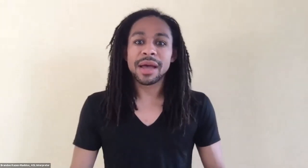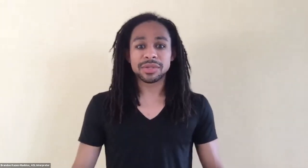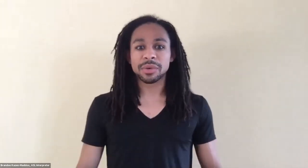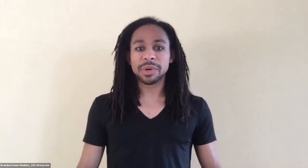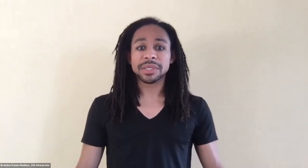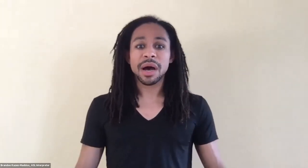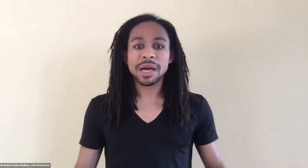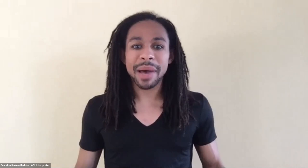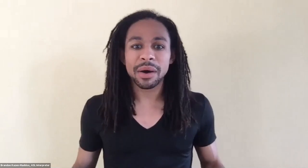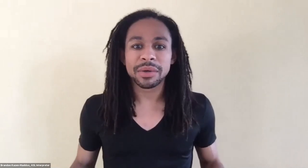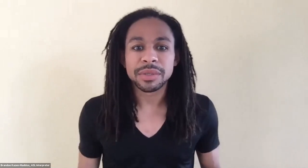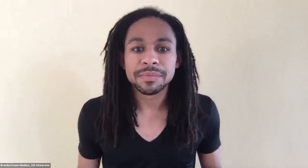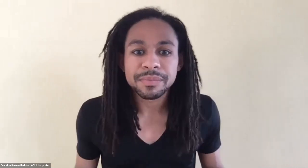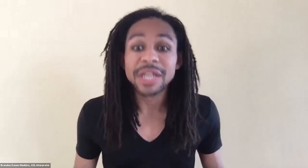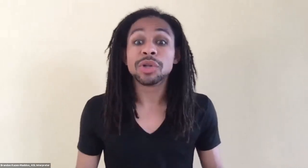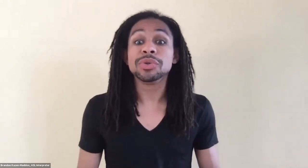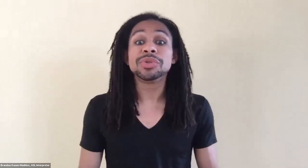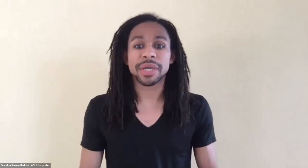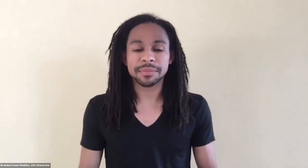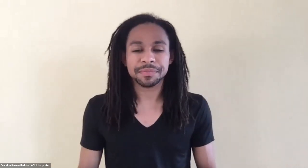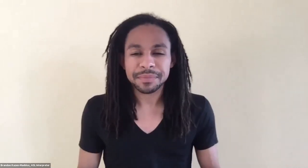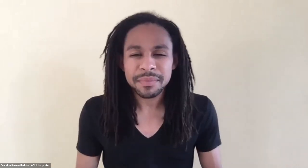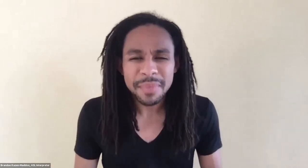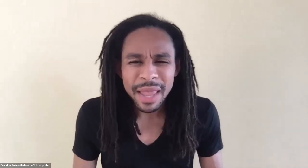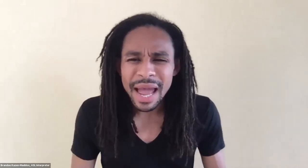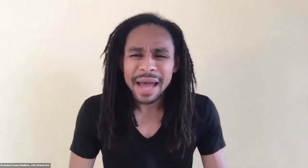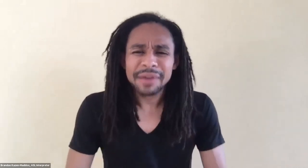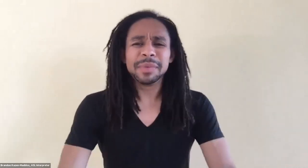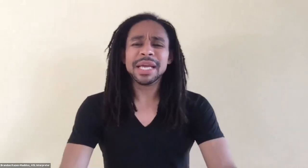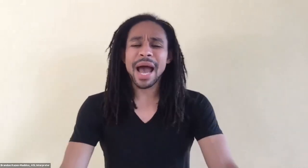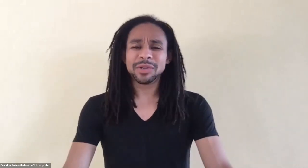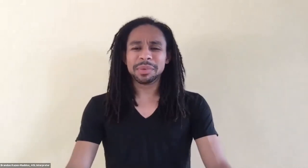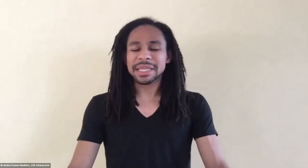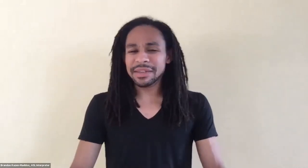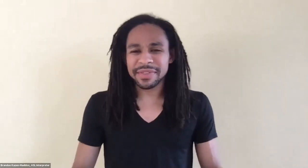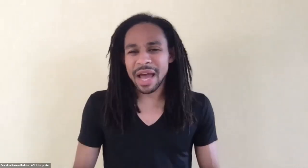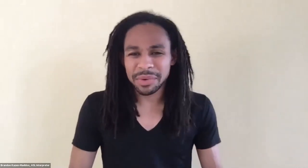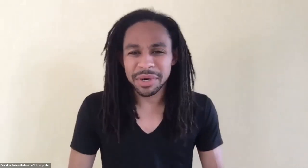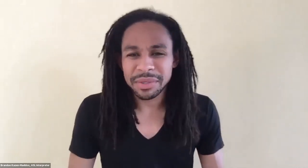And so when we talk about inclusion, for me, I don't believe in that word,